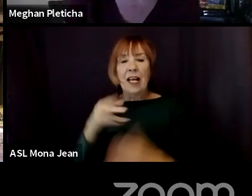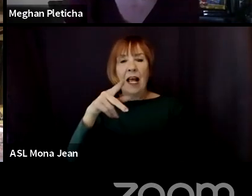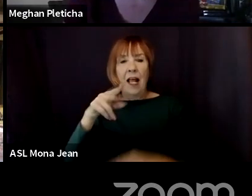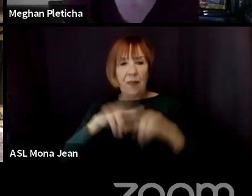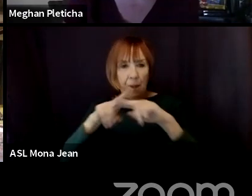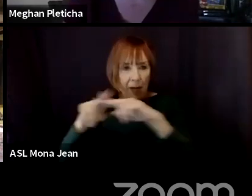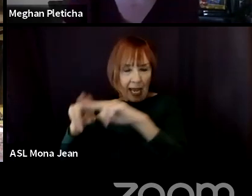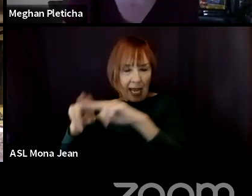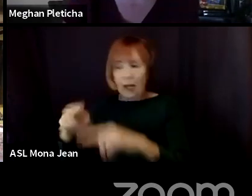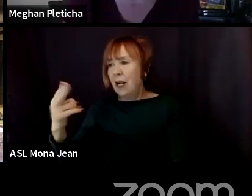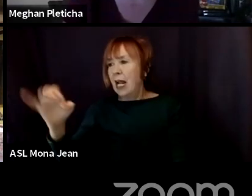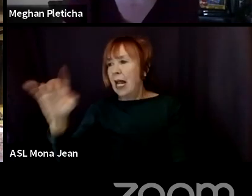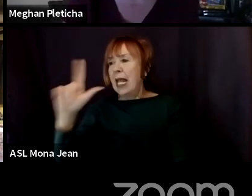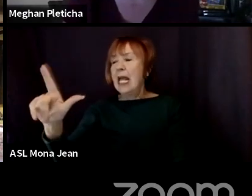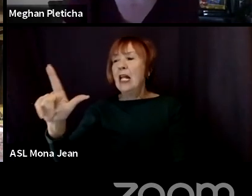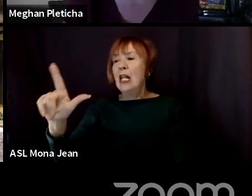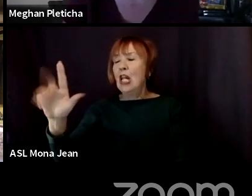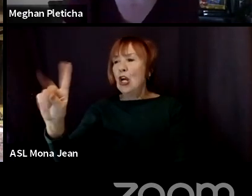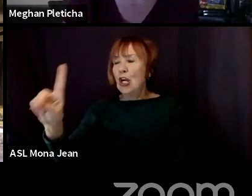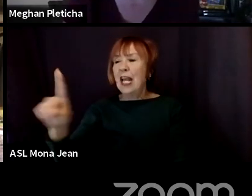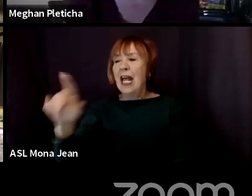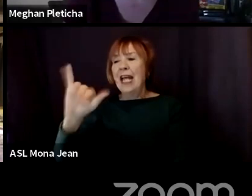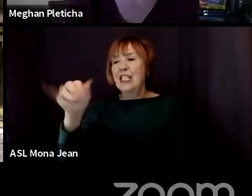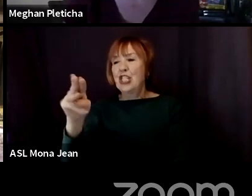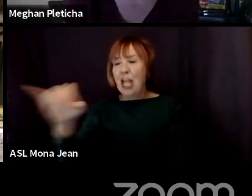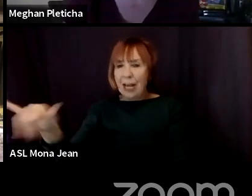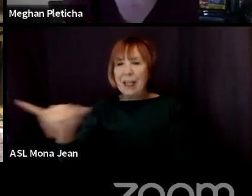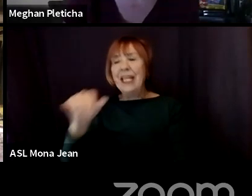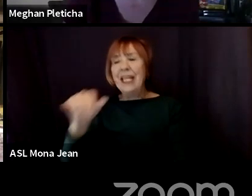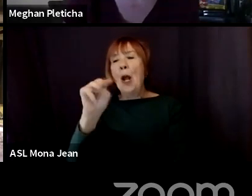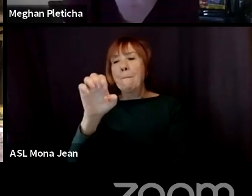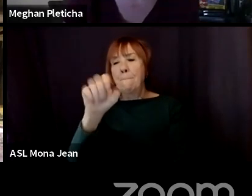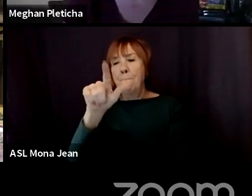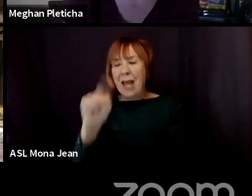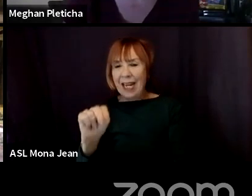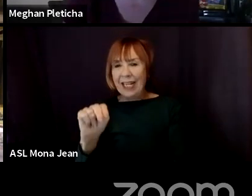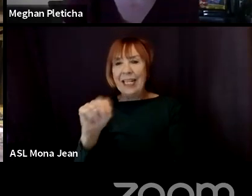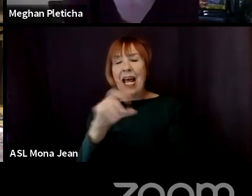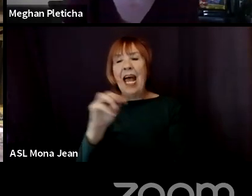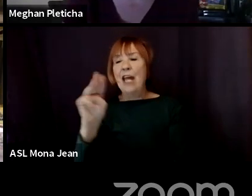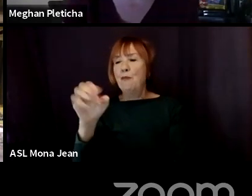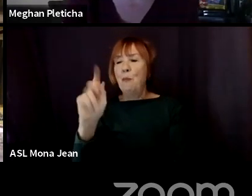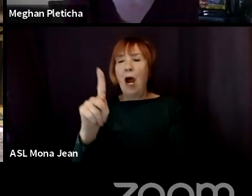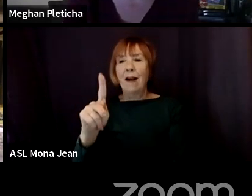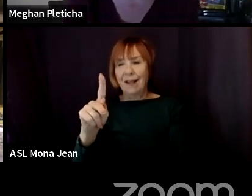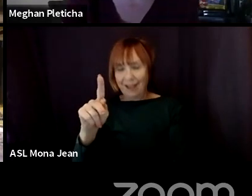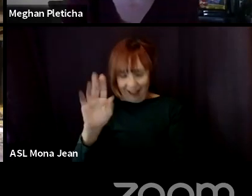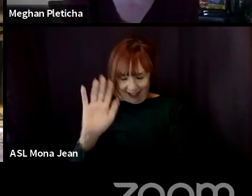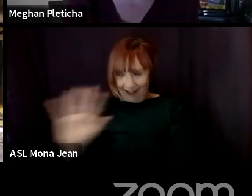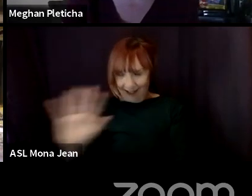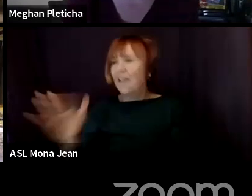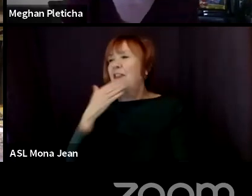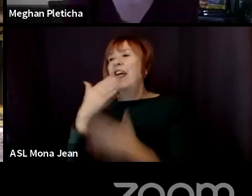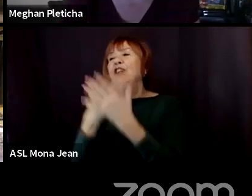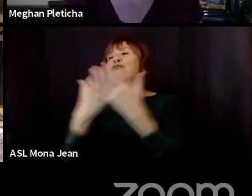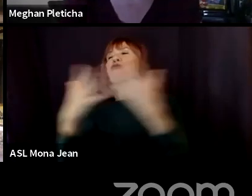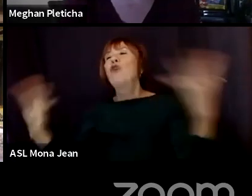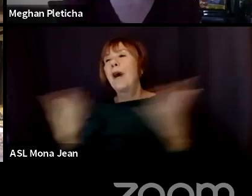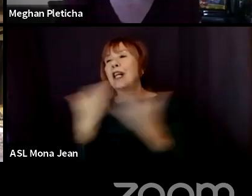Hilliard Guess, Jamey Perry, Meghan Pleticha and Marc Muszynski, thank you very much guys. (claps)